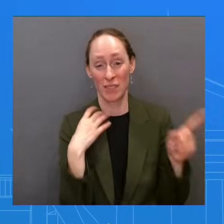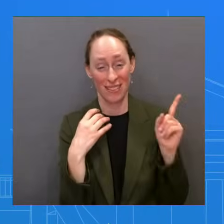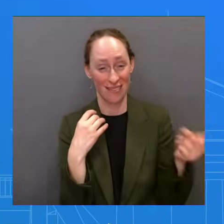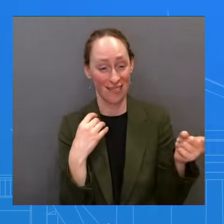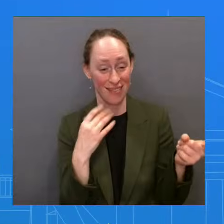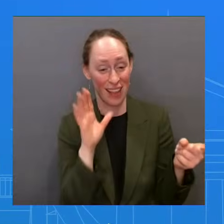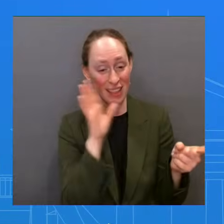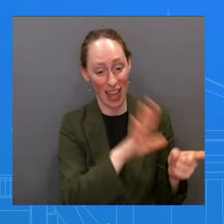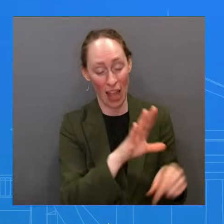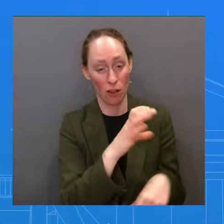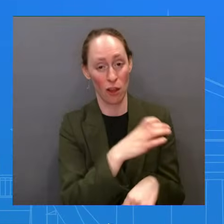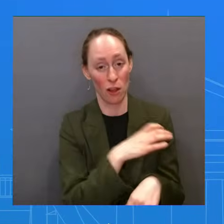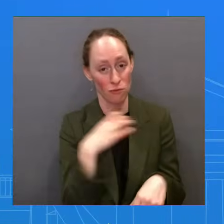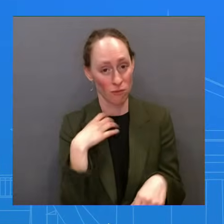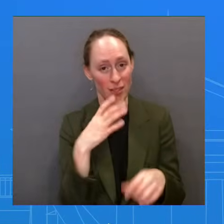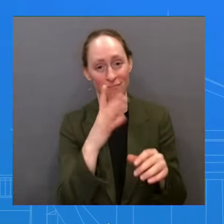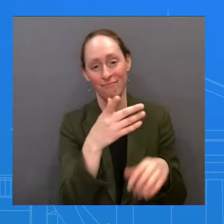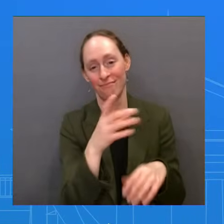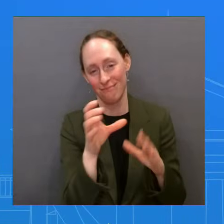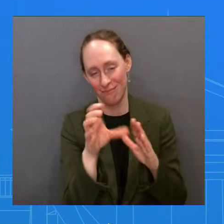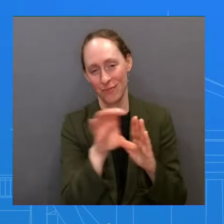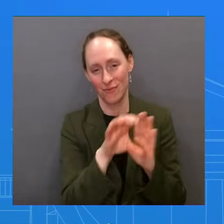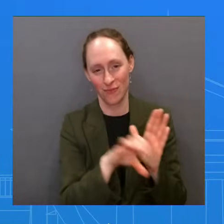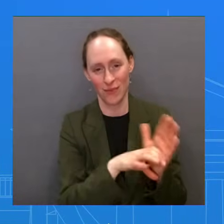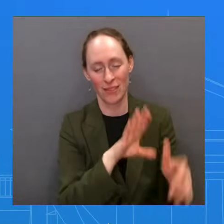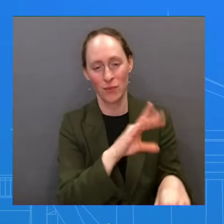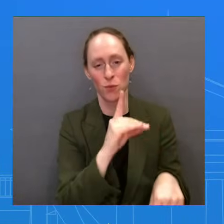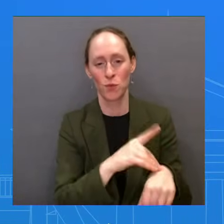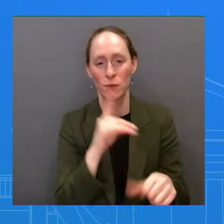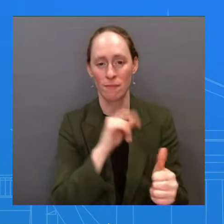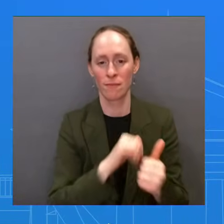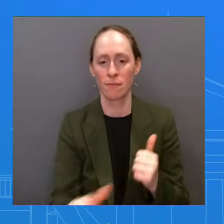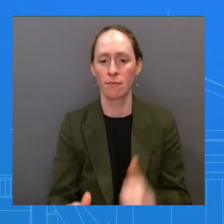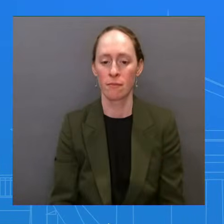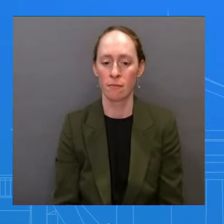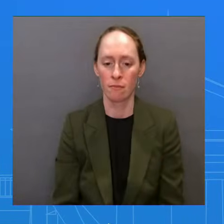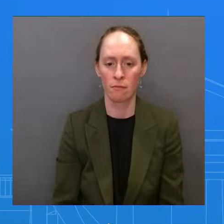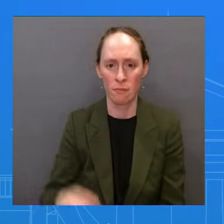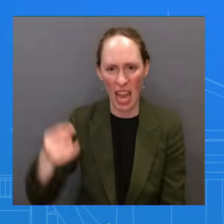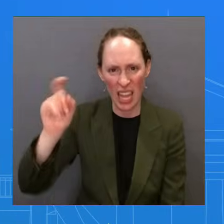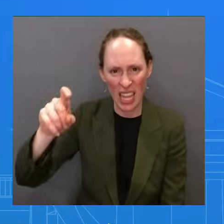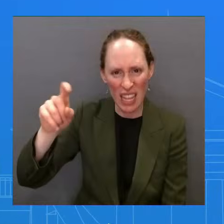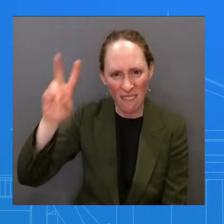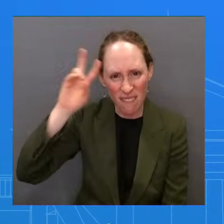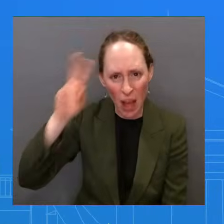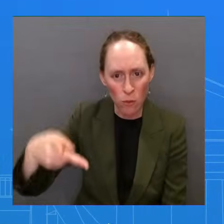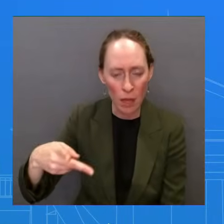to step in to handle some of these in-person negotiations while he's traveling abroad? Ms. Jean-Pierre: Look, I don't have any changes to announce.